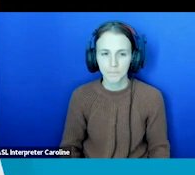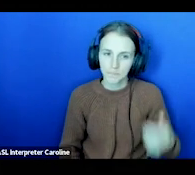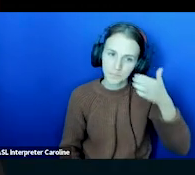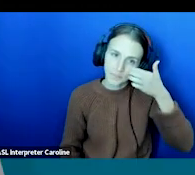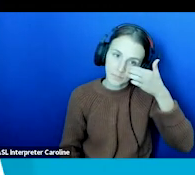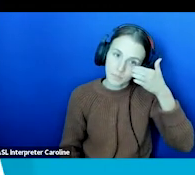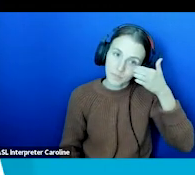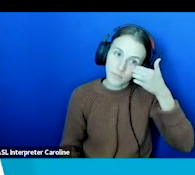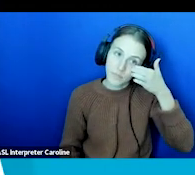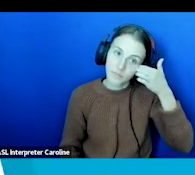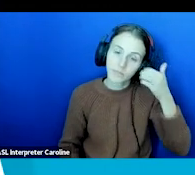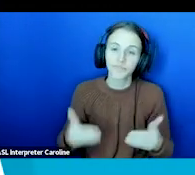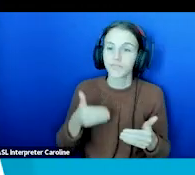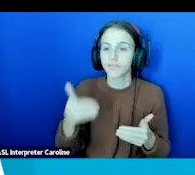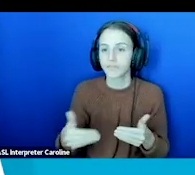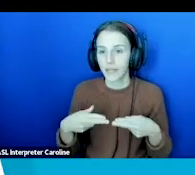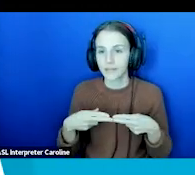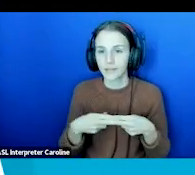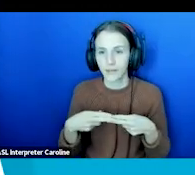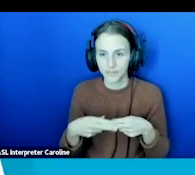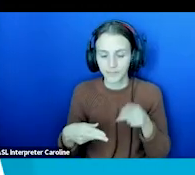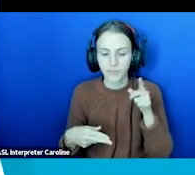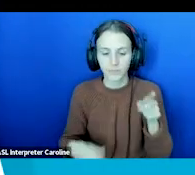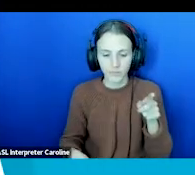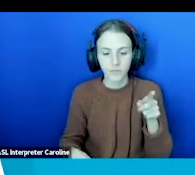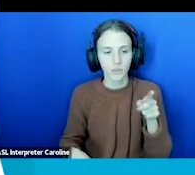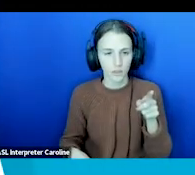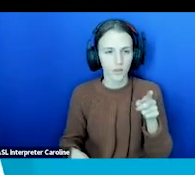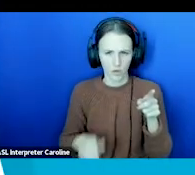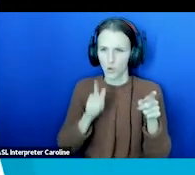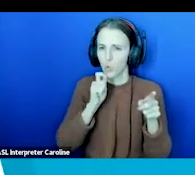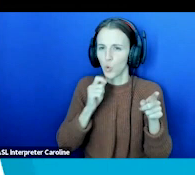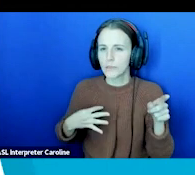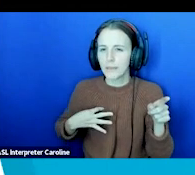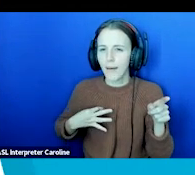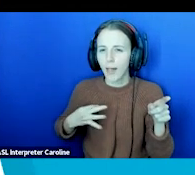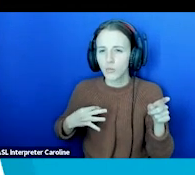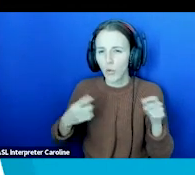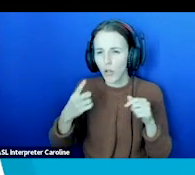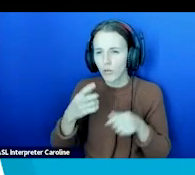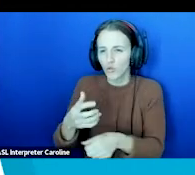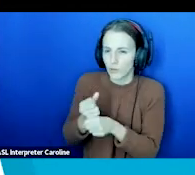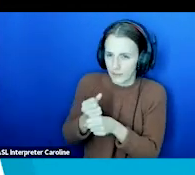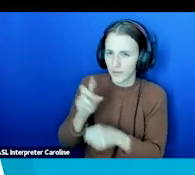FOLKS AEG AT DRS TO HOPEFULLY ACHIEVE GREAT EMPLOYMENT OUTCOMES FOR THE FOLKS. >> ON THE NEXT